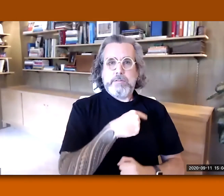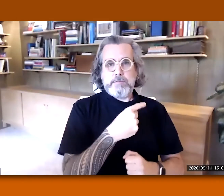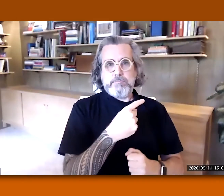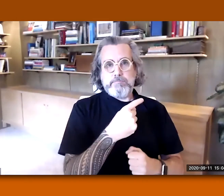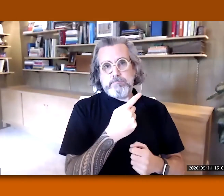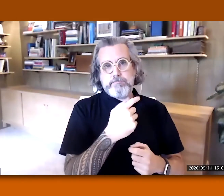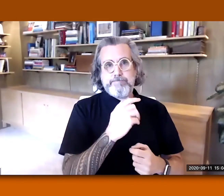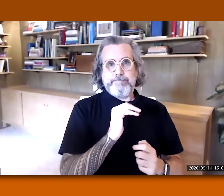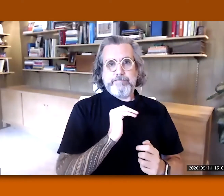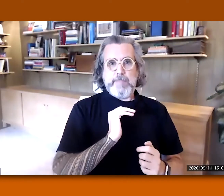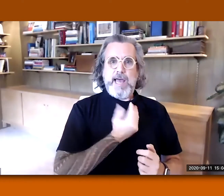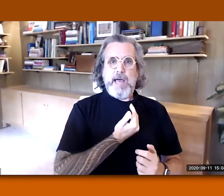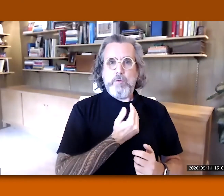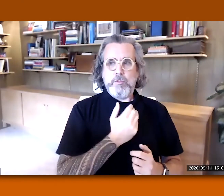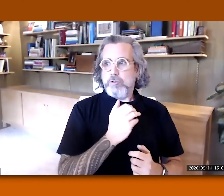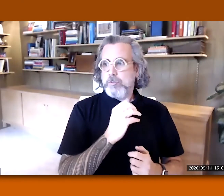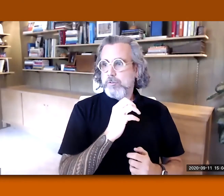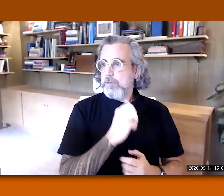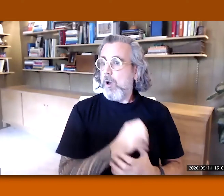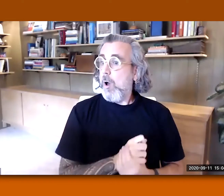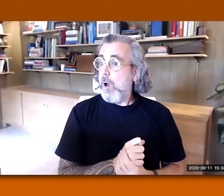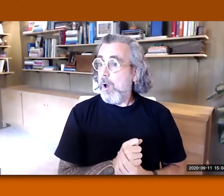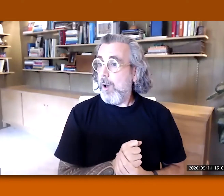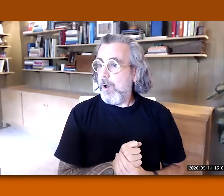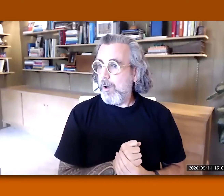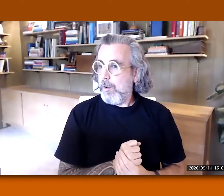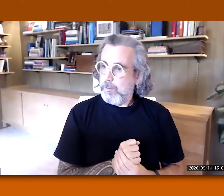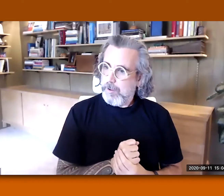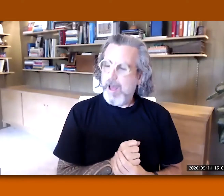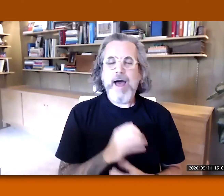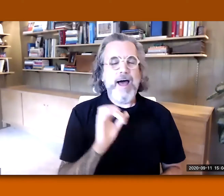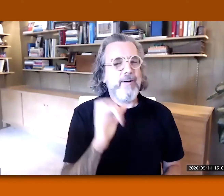And so...my mentor--